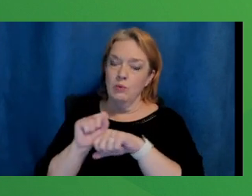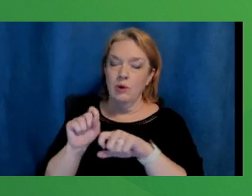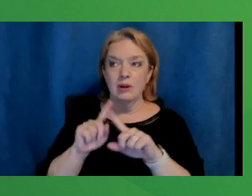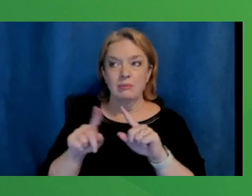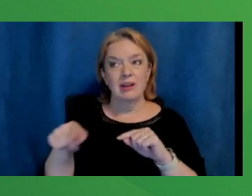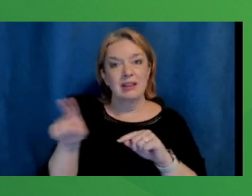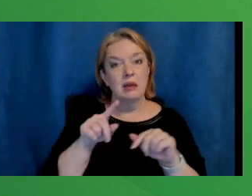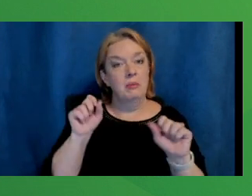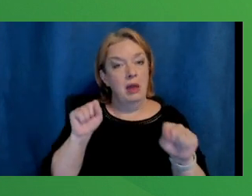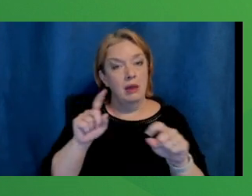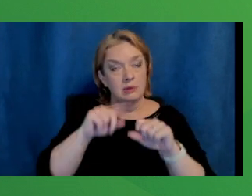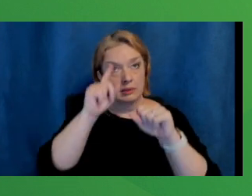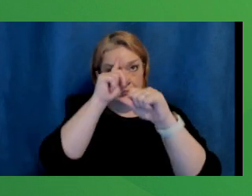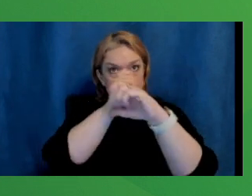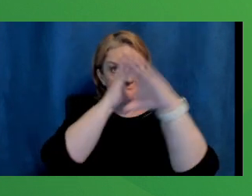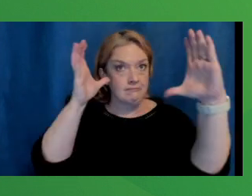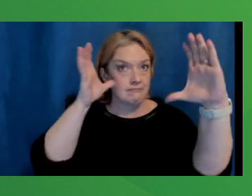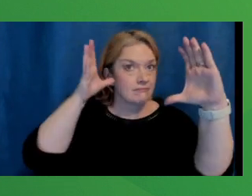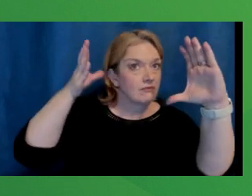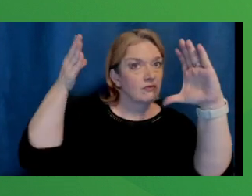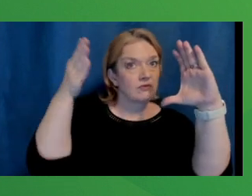of things is an important part of the study. Next slide, please.